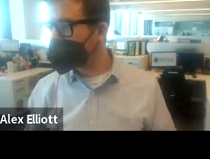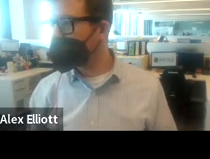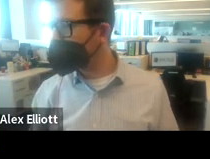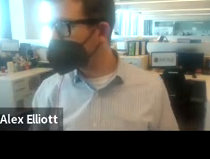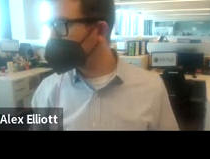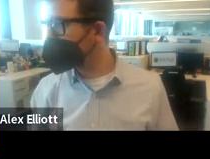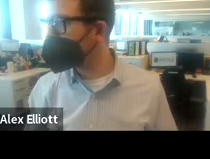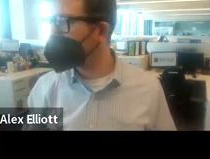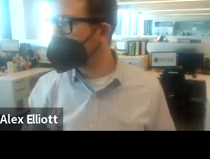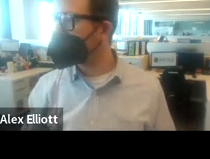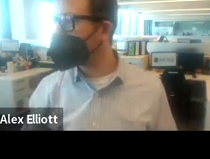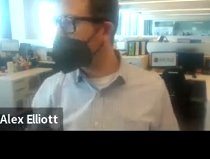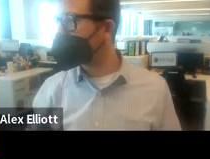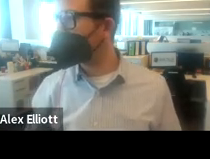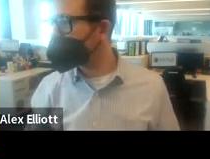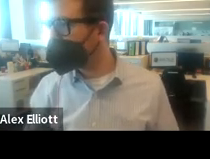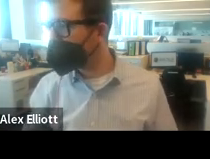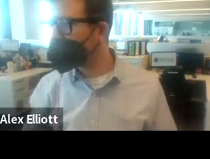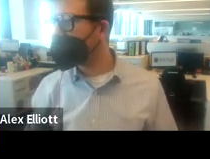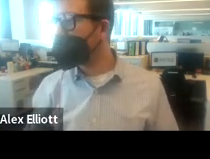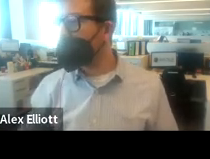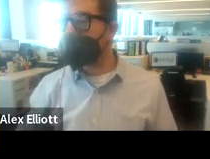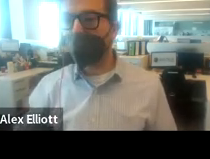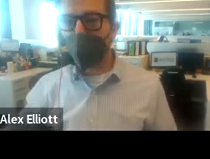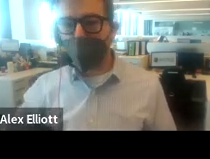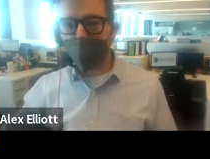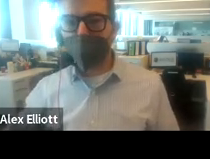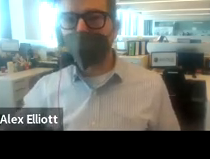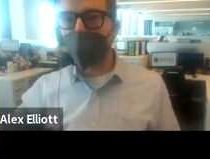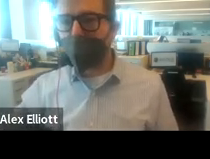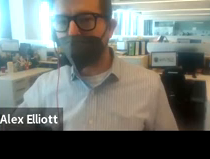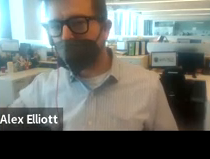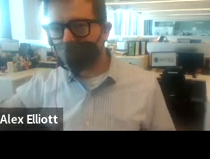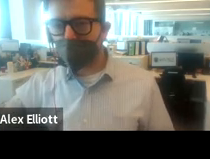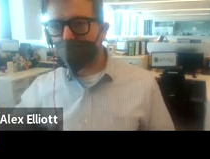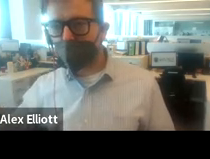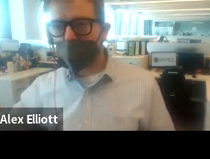themselves could improve their accessibility, and I know there's new guidelines coming out